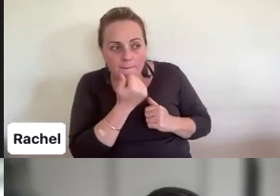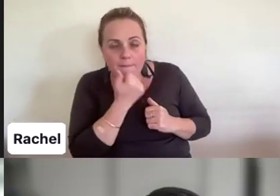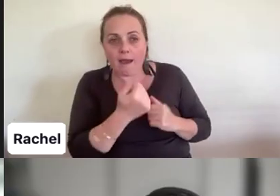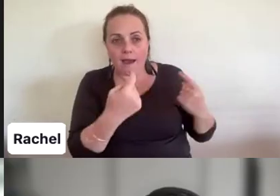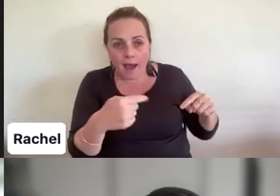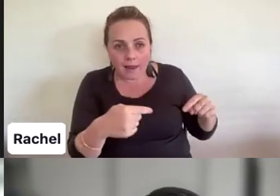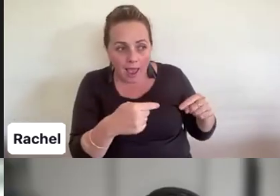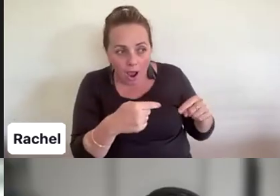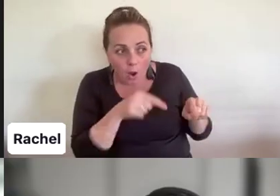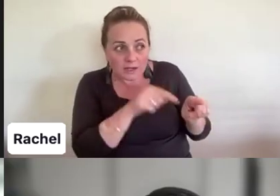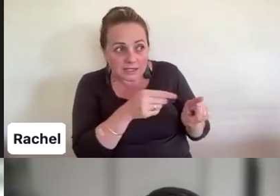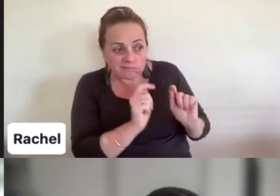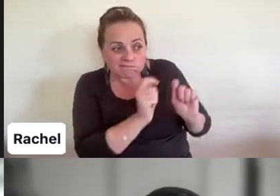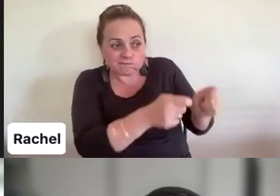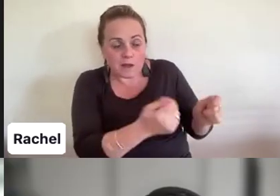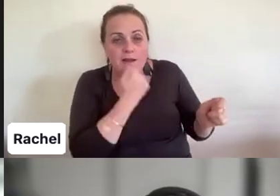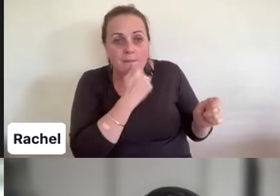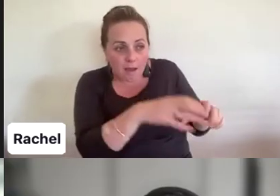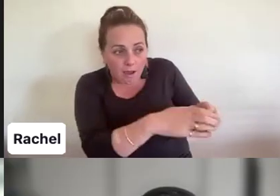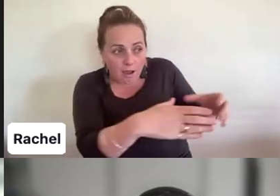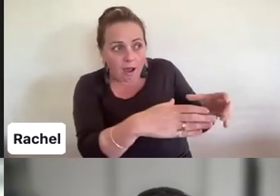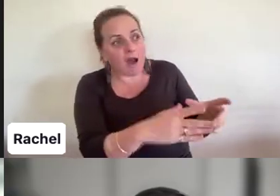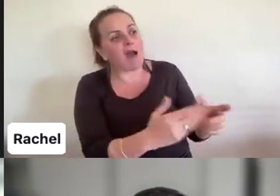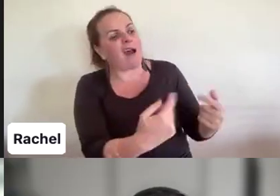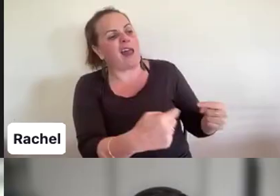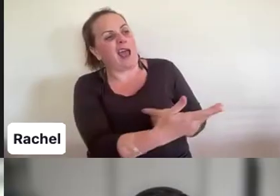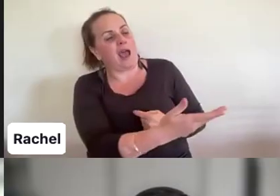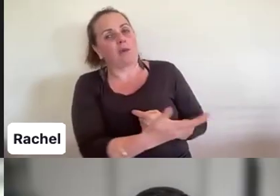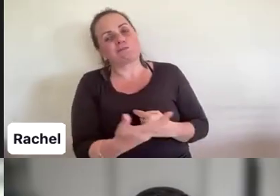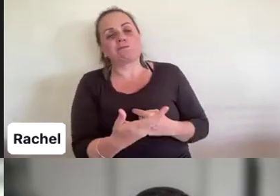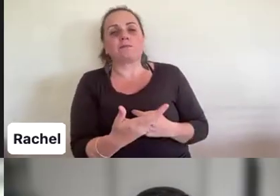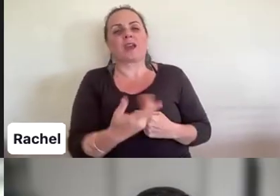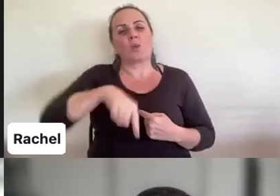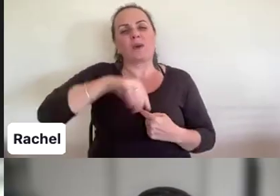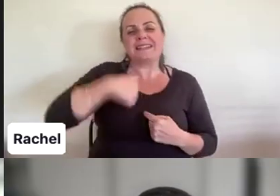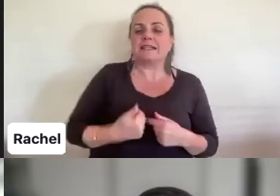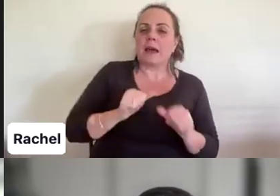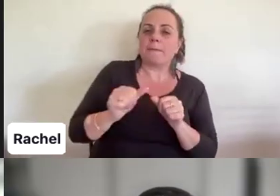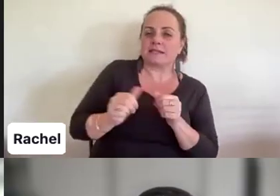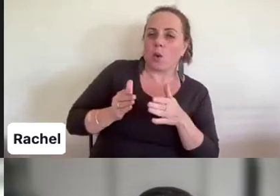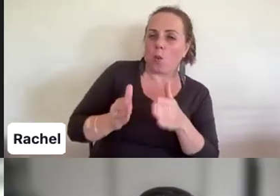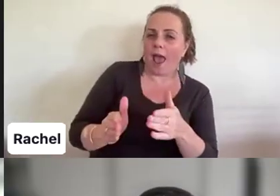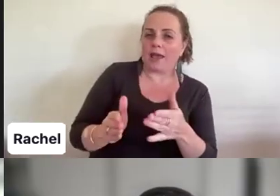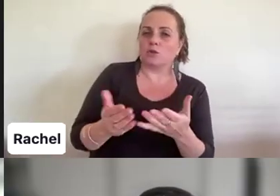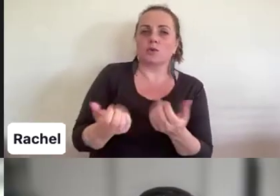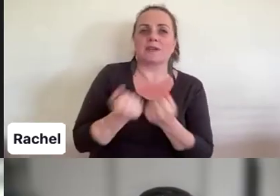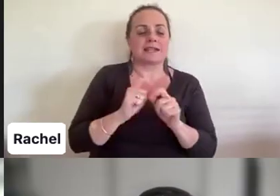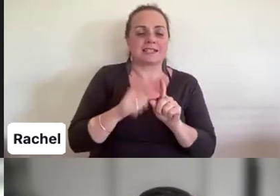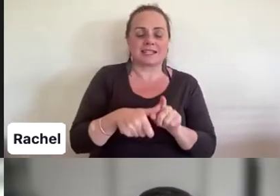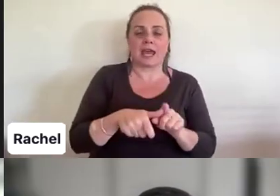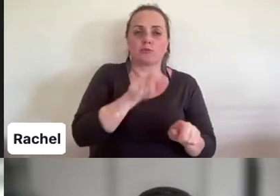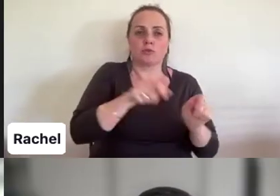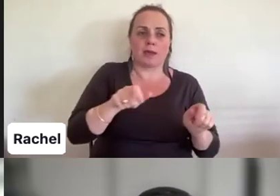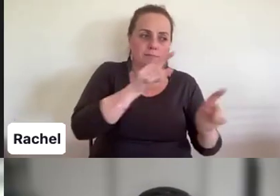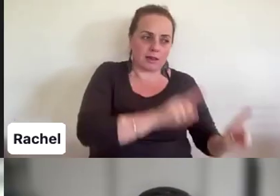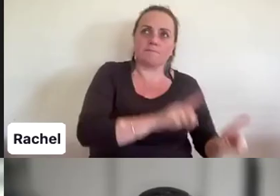I think we need to find better mechanisms to get our disabled representatives into the parliament,